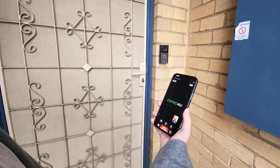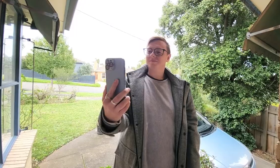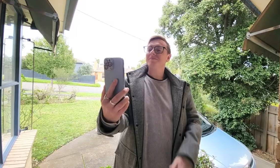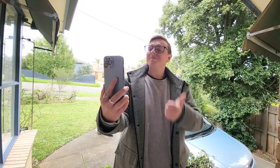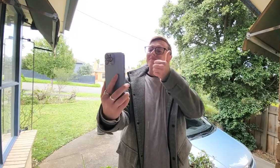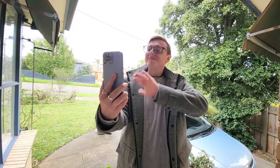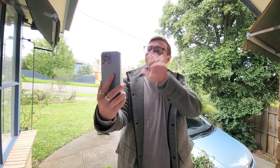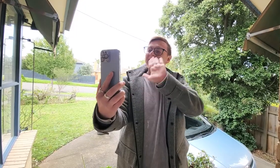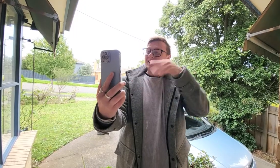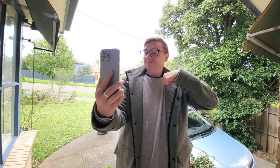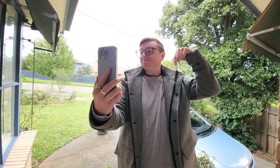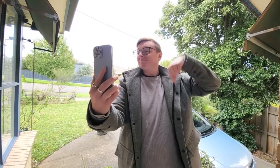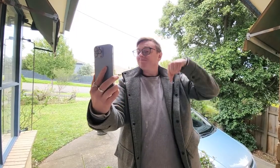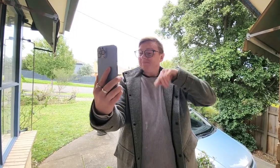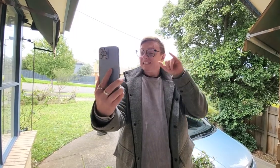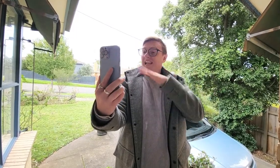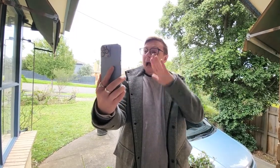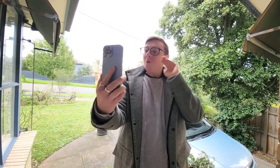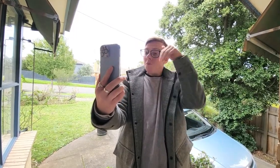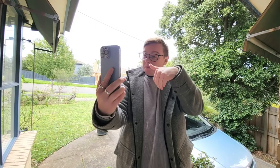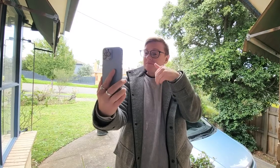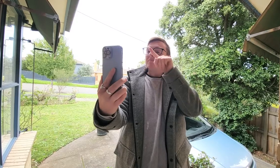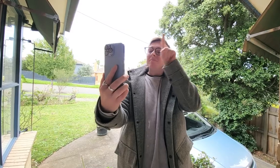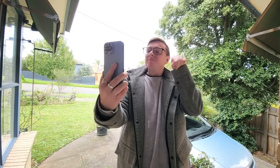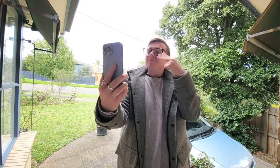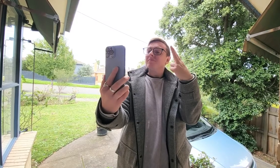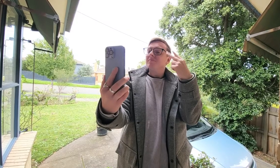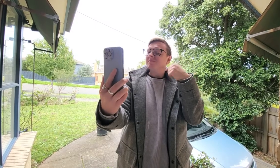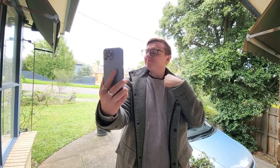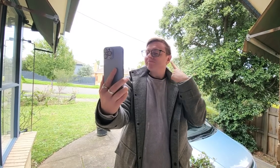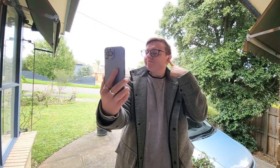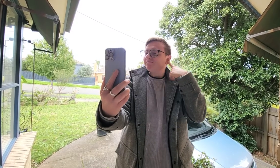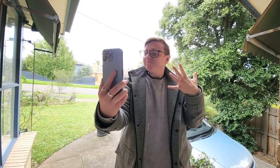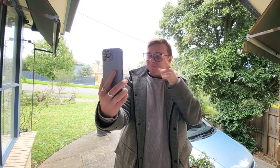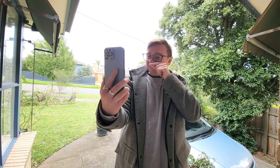Hello, I'm here at Sam's house, unfortunately there is an intercom and I can't hear it.